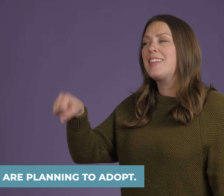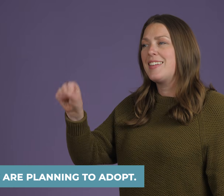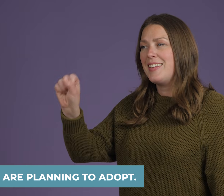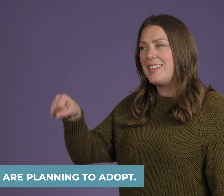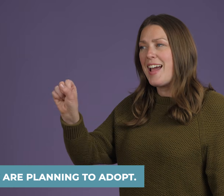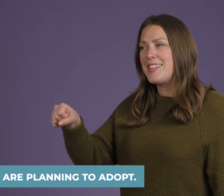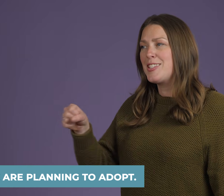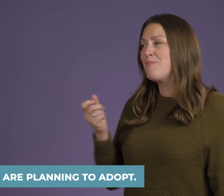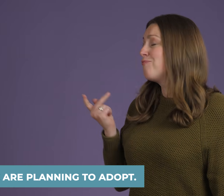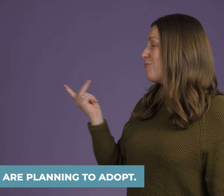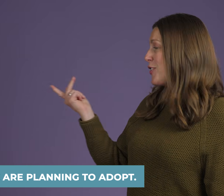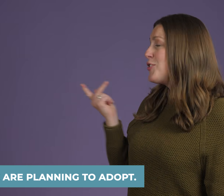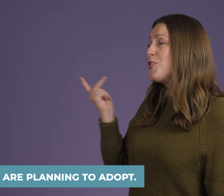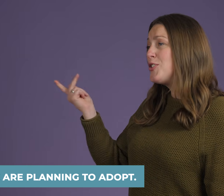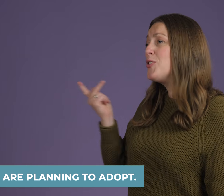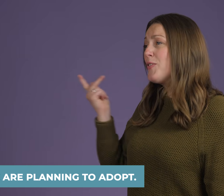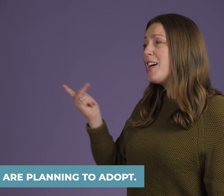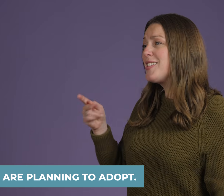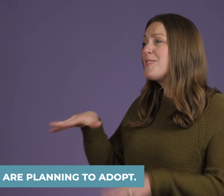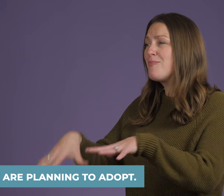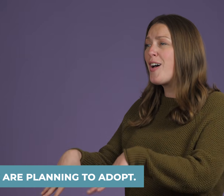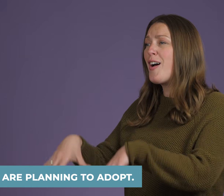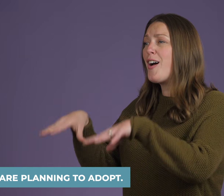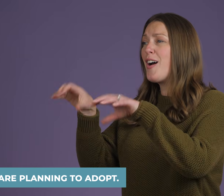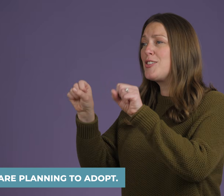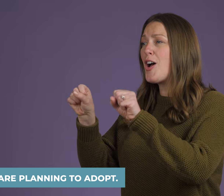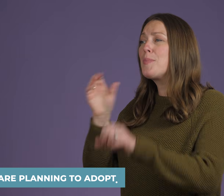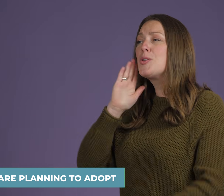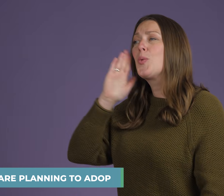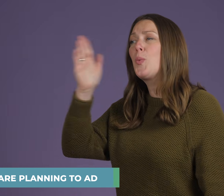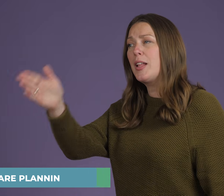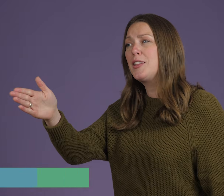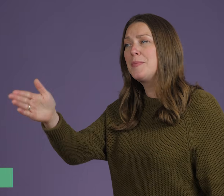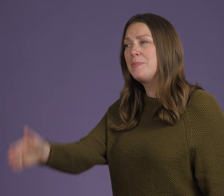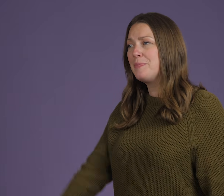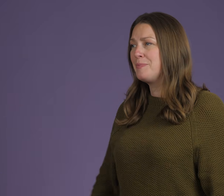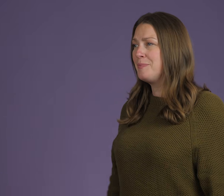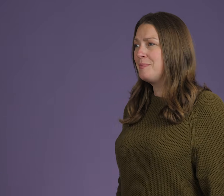YES. TWO-OF-US ADOPT WILL